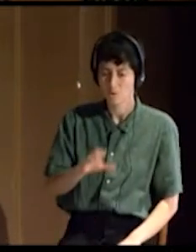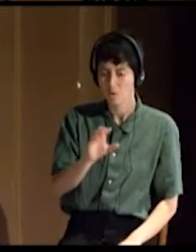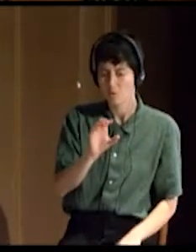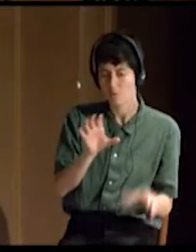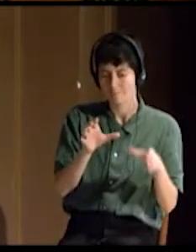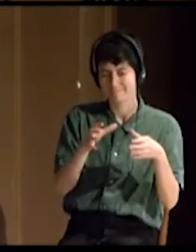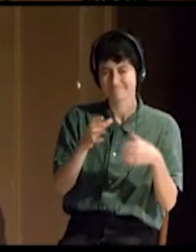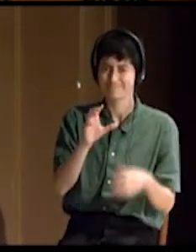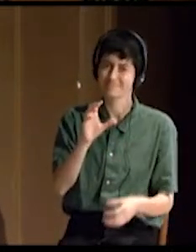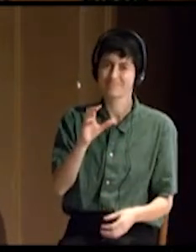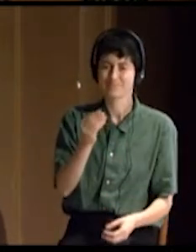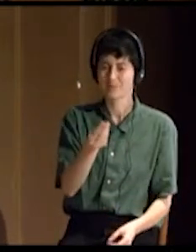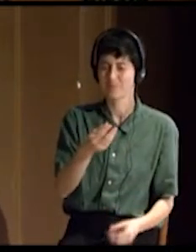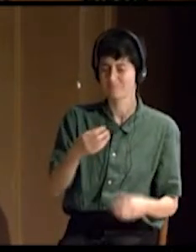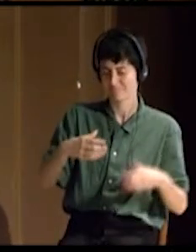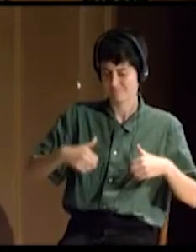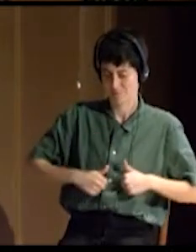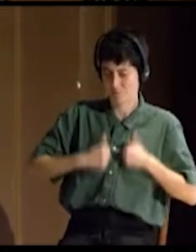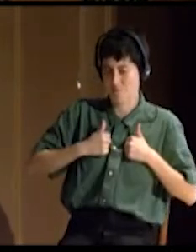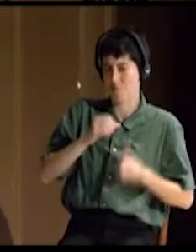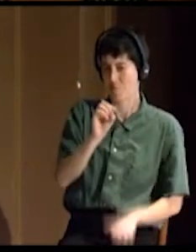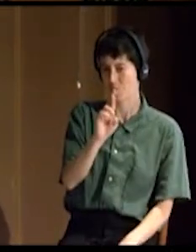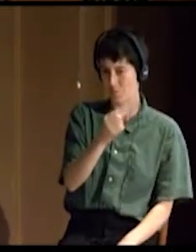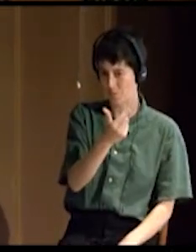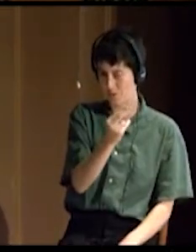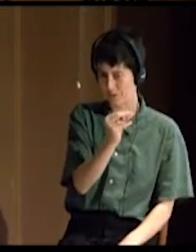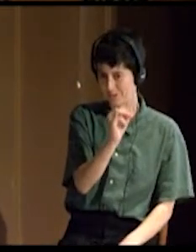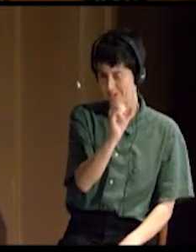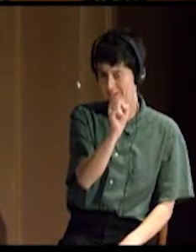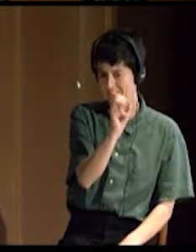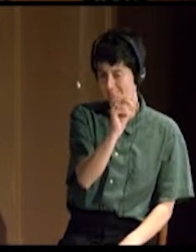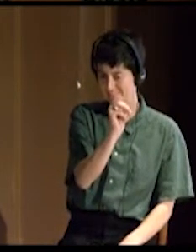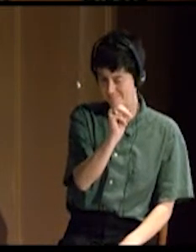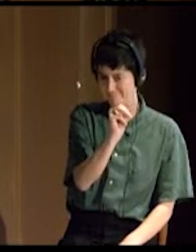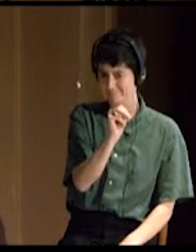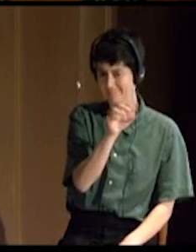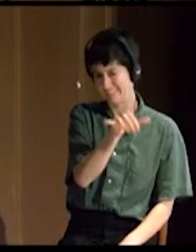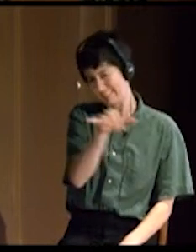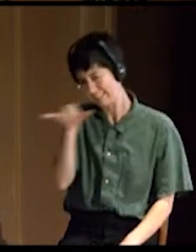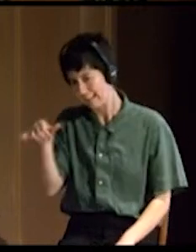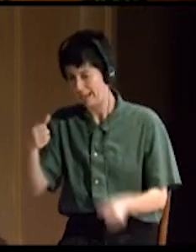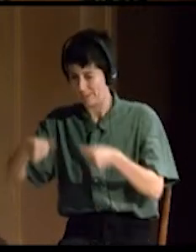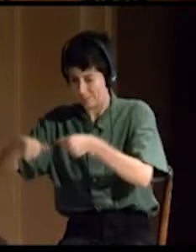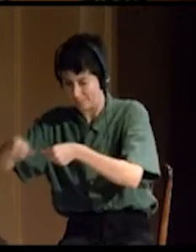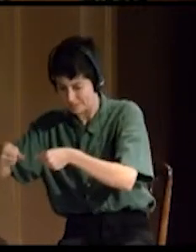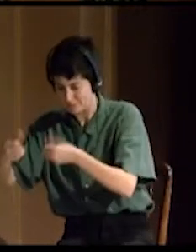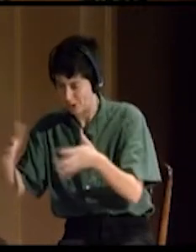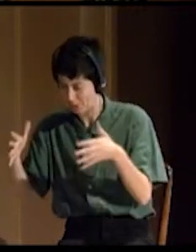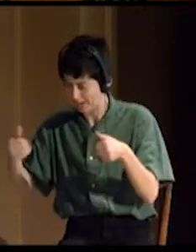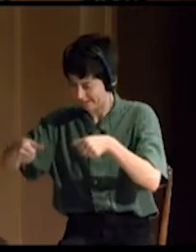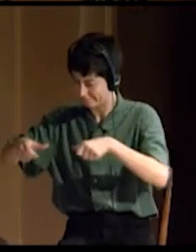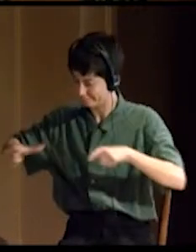And when you perform shotgun sequencing, you are fragmenting the DNA into millions of pieces,